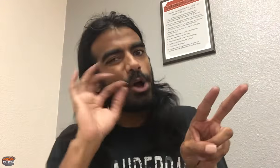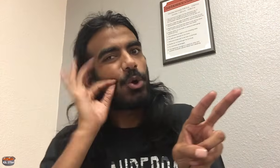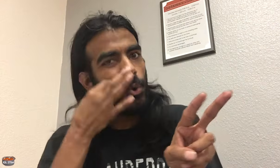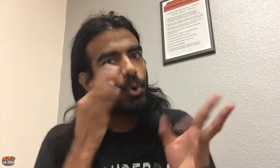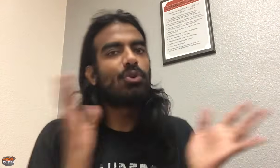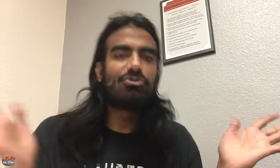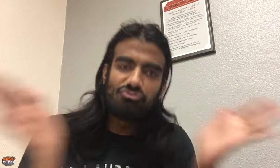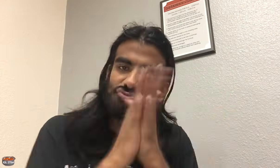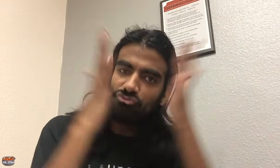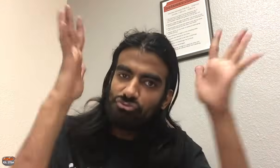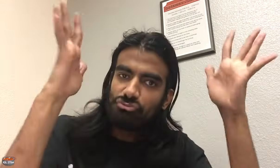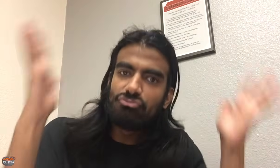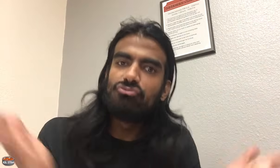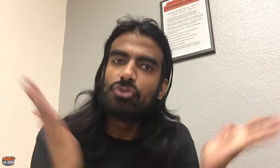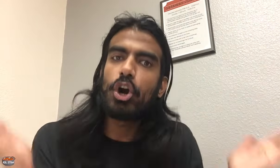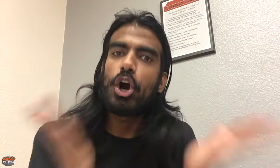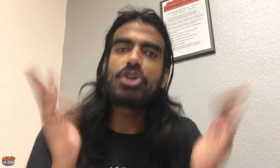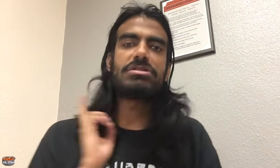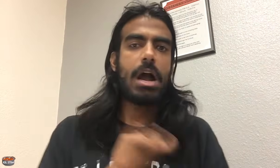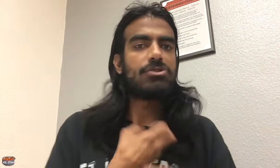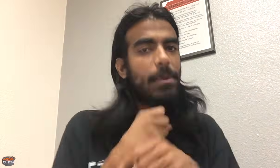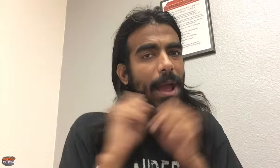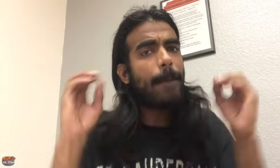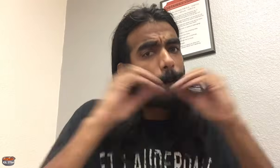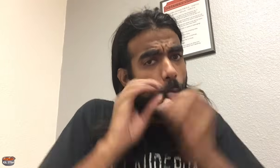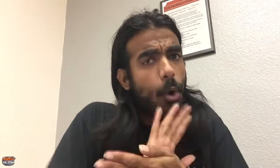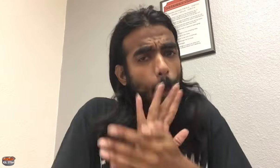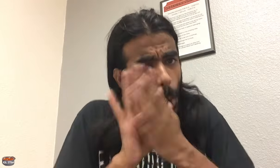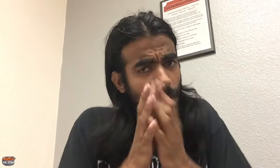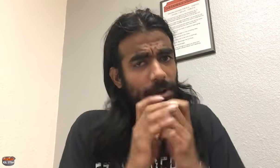connect to and at the same time hearing people can watch too and really enjoy it.